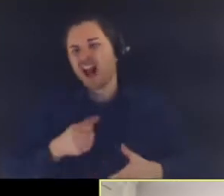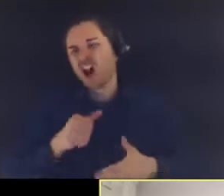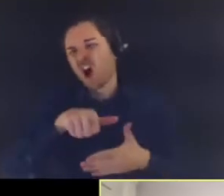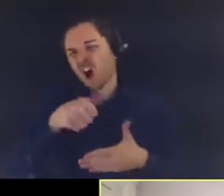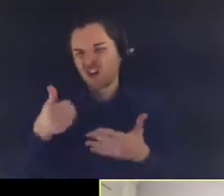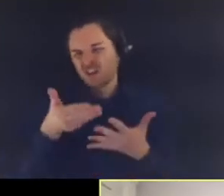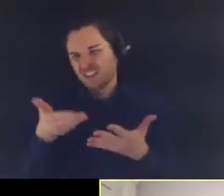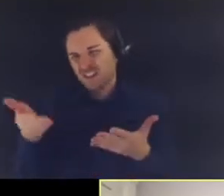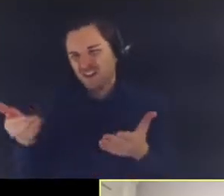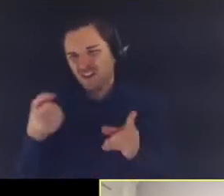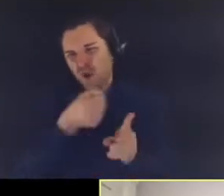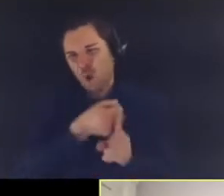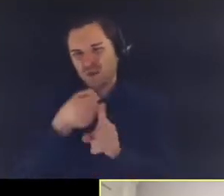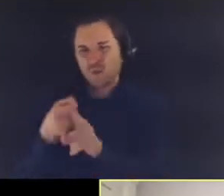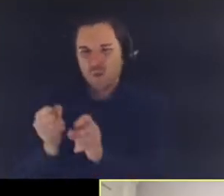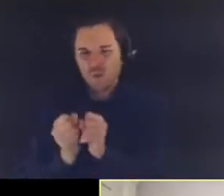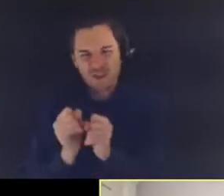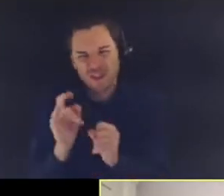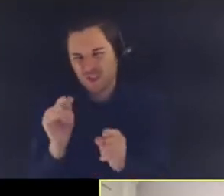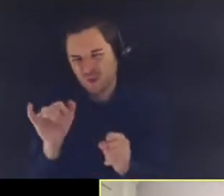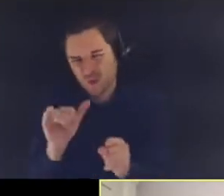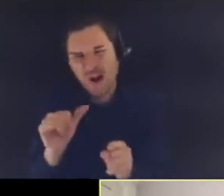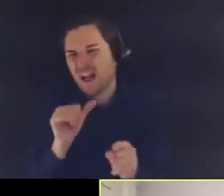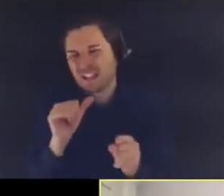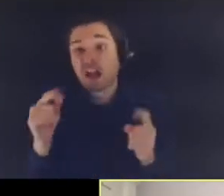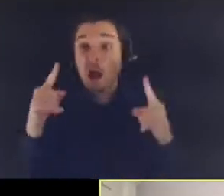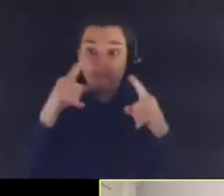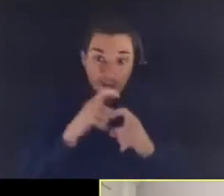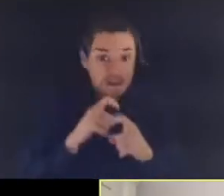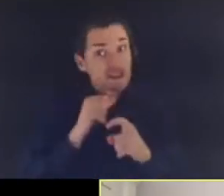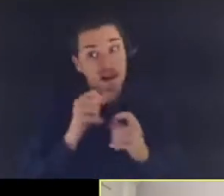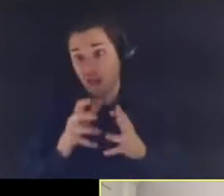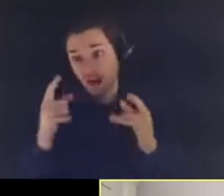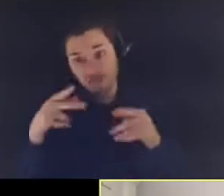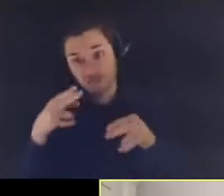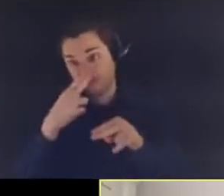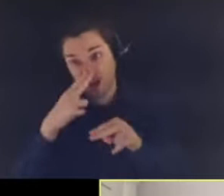a lot of fun on most days, but I agree that it has made me a much better problem-solver.